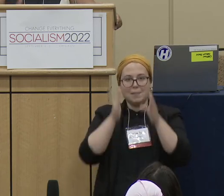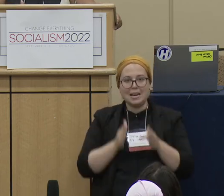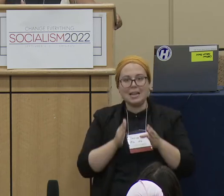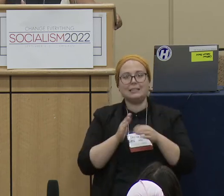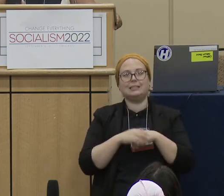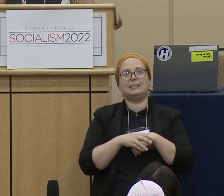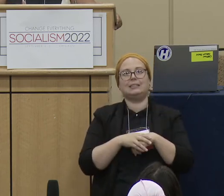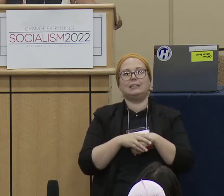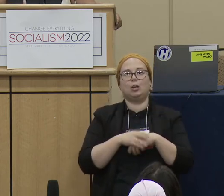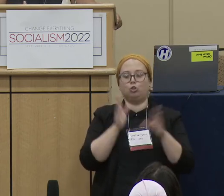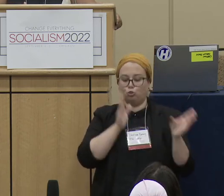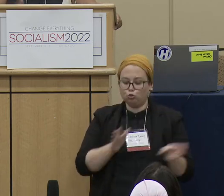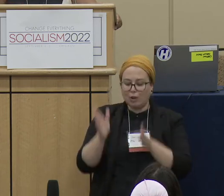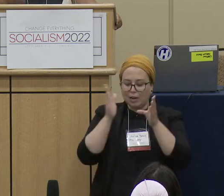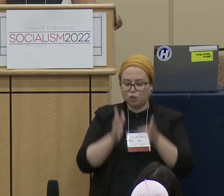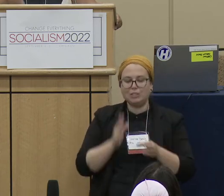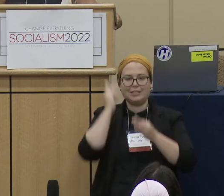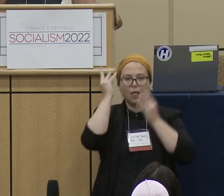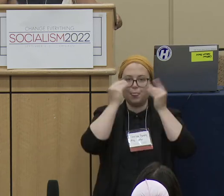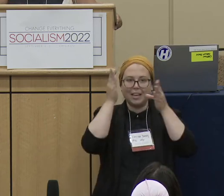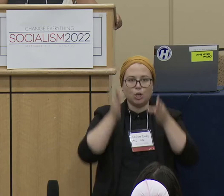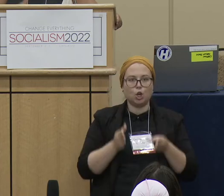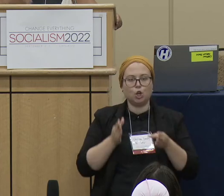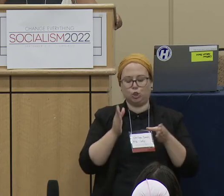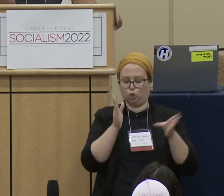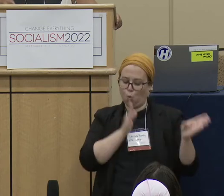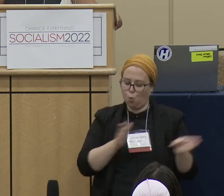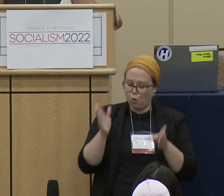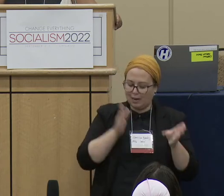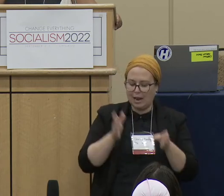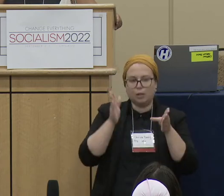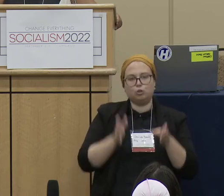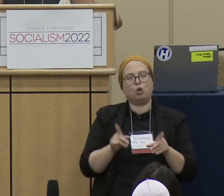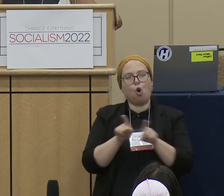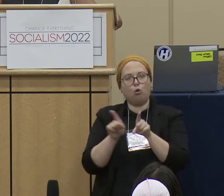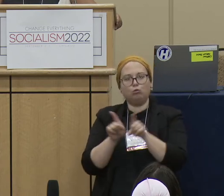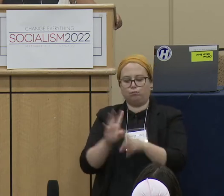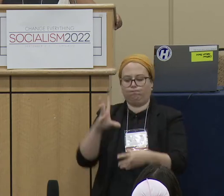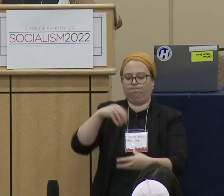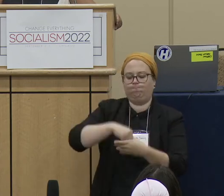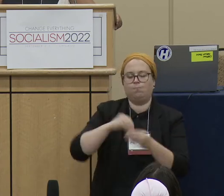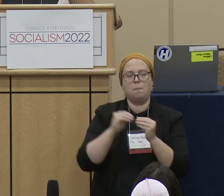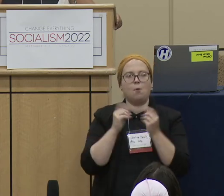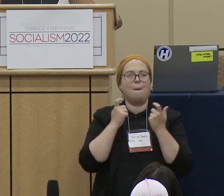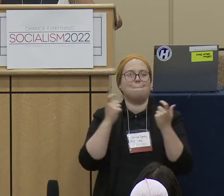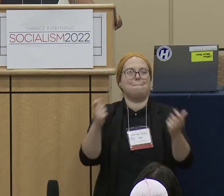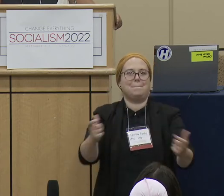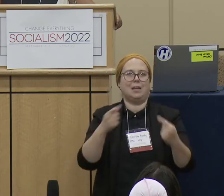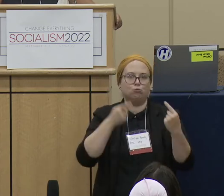Violence. These were and are strategists, thinkers , and